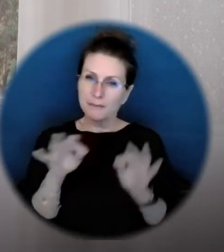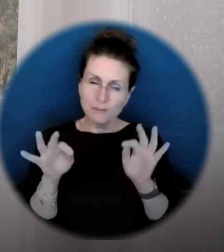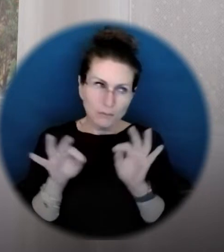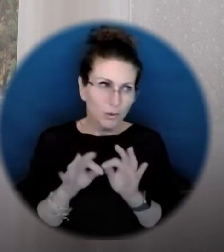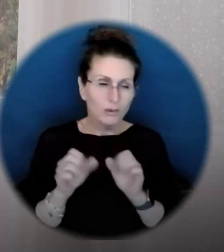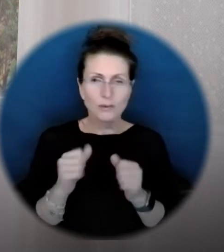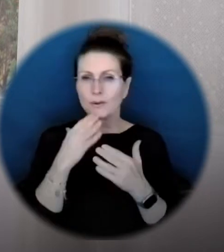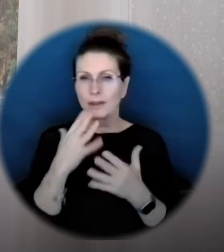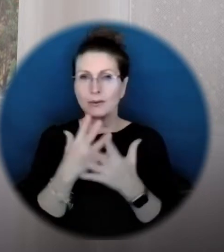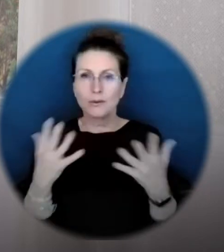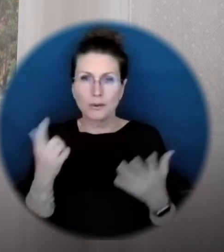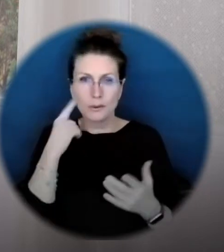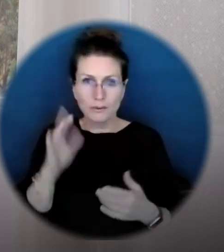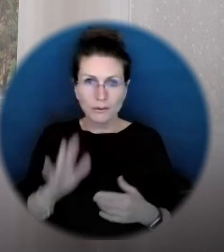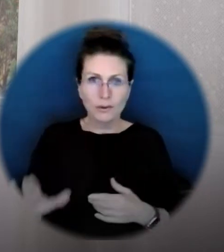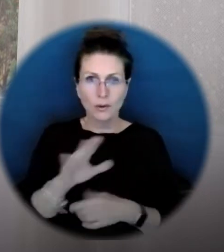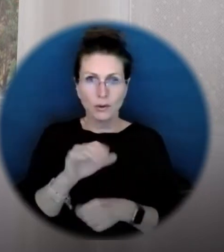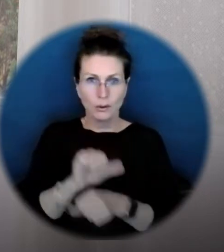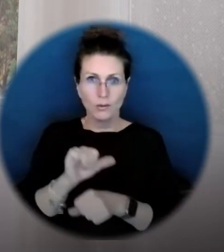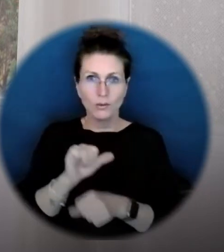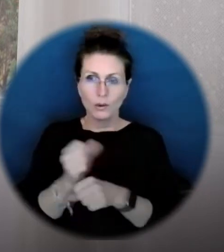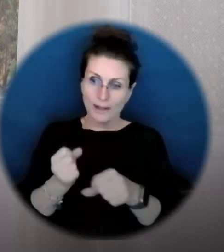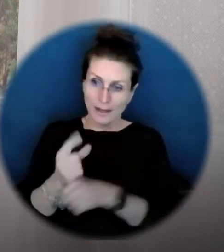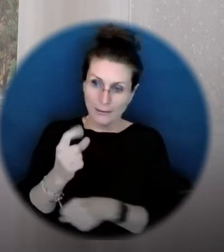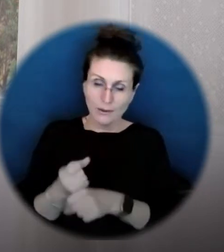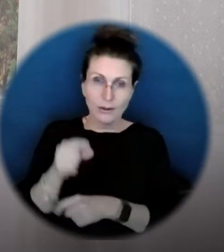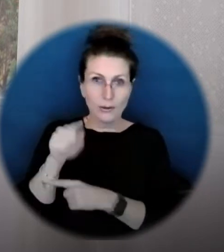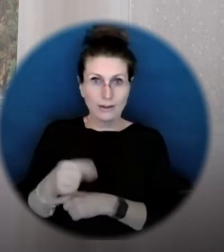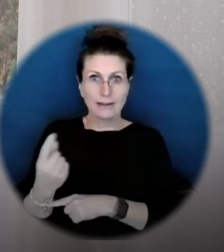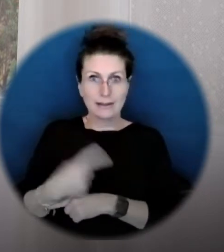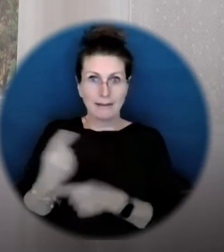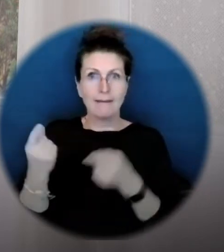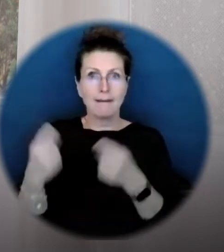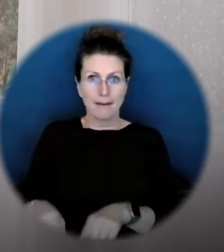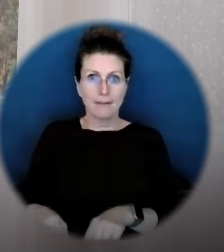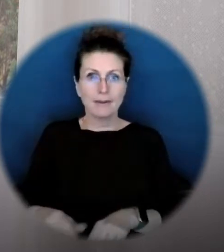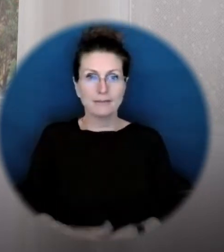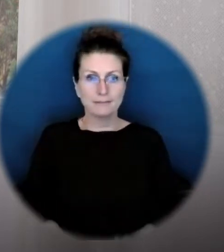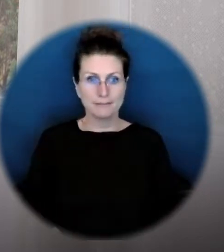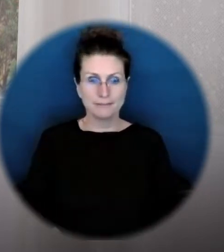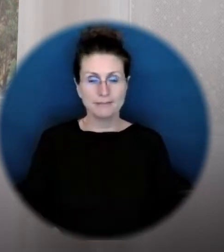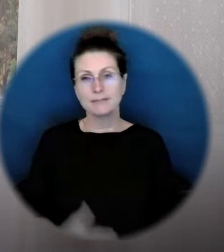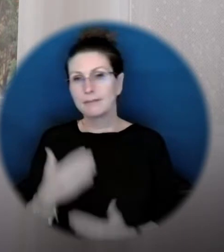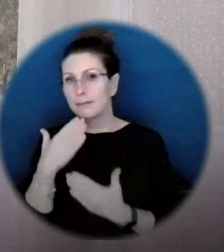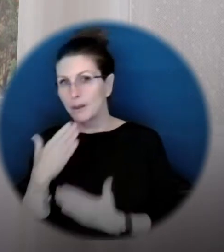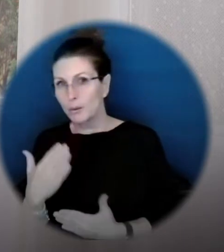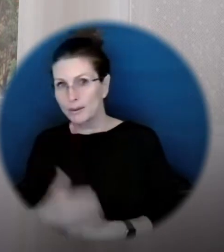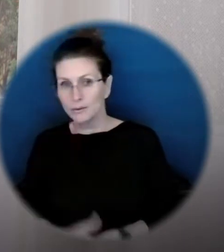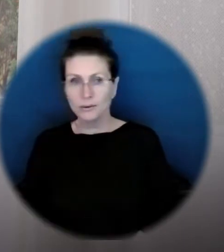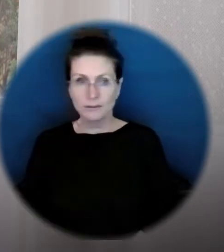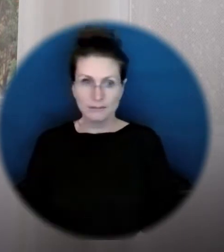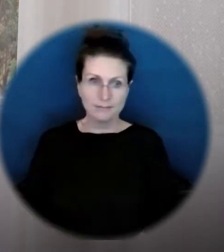Thank you so much for your work every single year to make sure this day happens. Chi-miigwech all my relations.